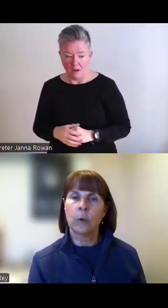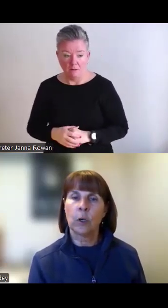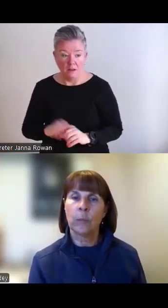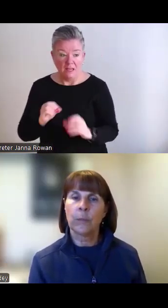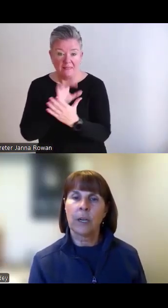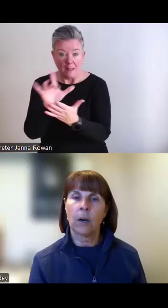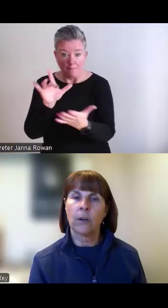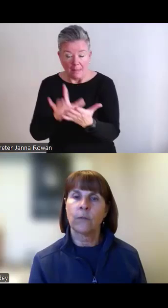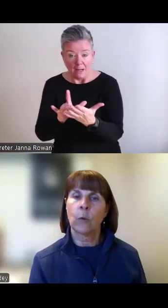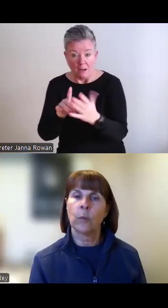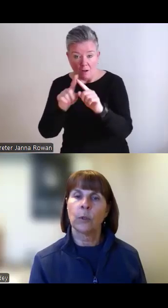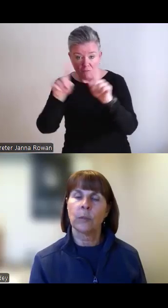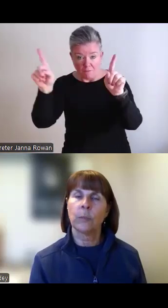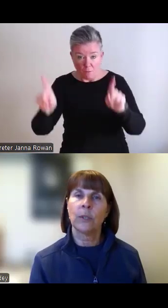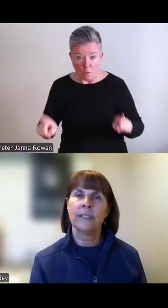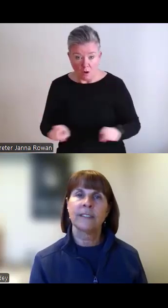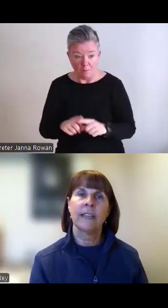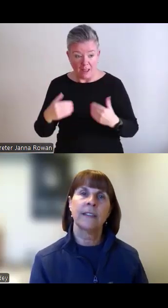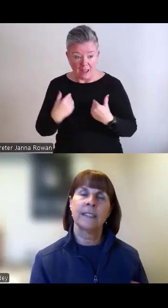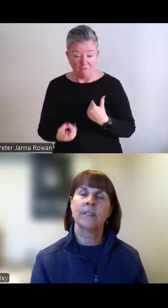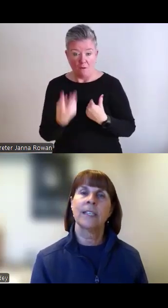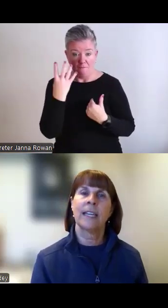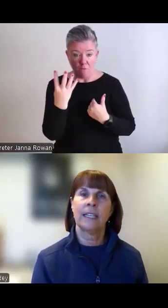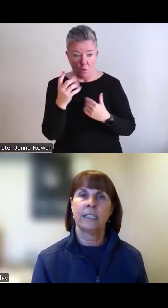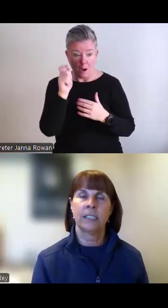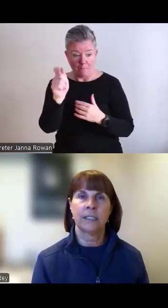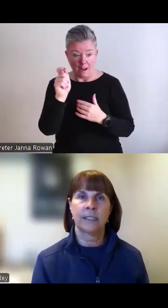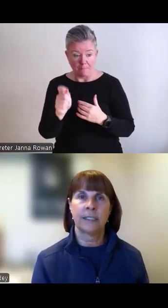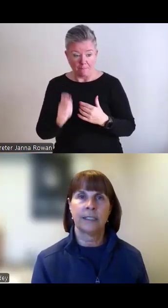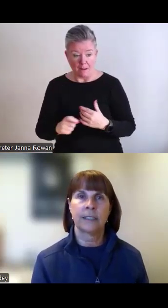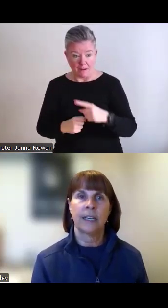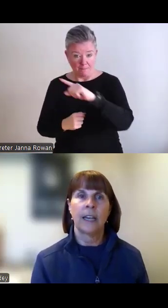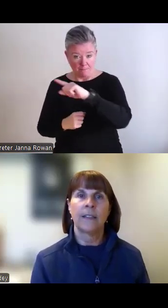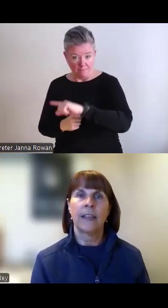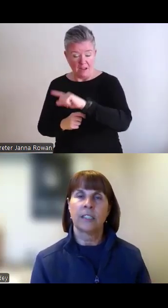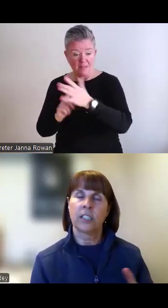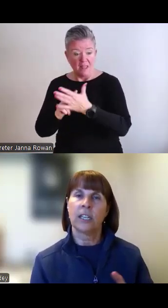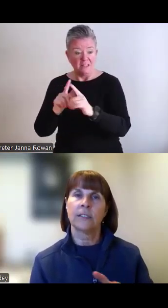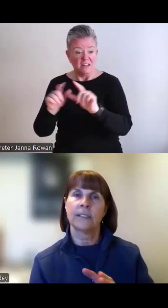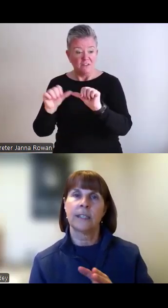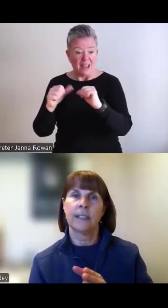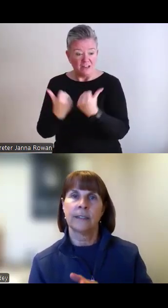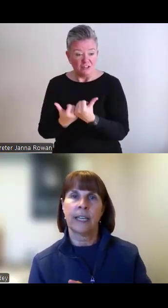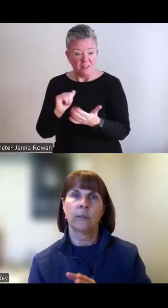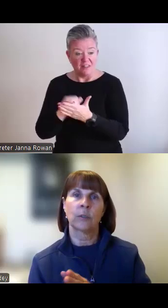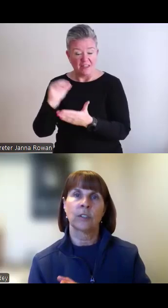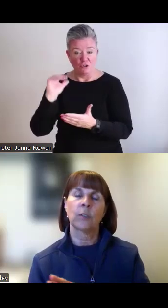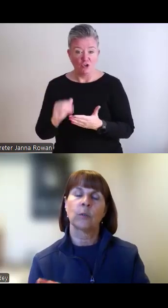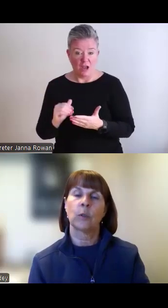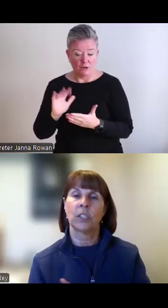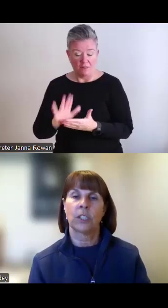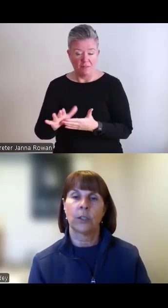the form are four bullet points, and these are the agencies that the child's language results will